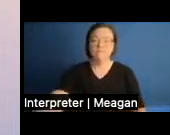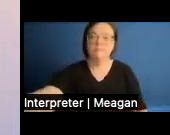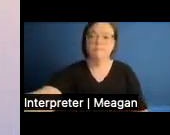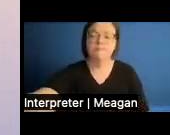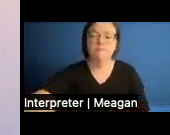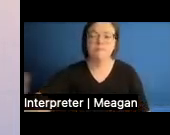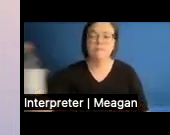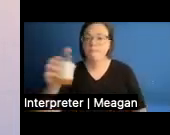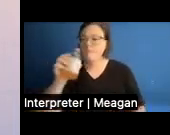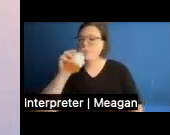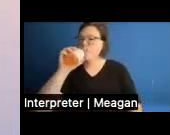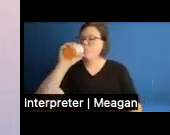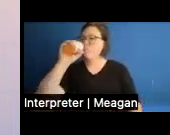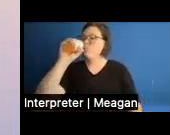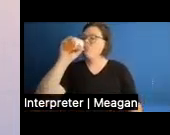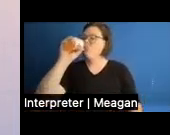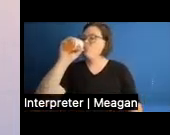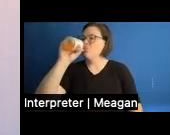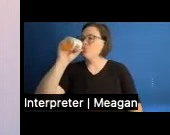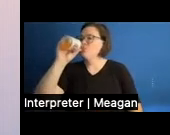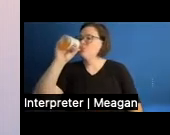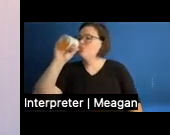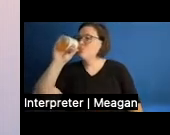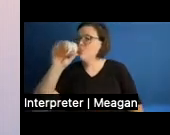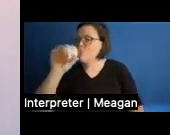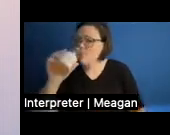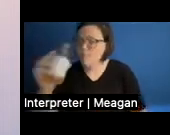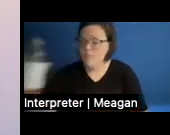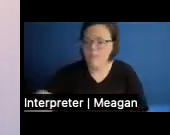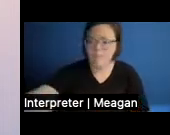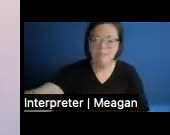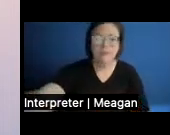So anyone that feels at least comfortable sharing. I know I didn't tell you—Oh,